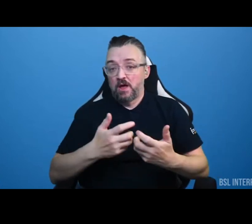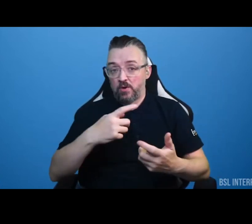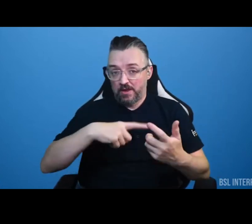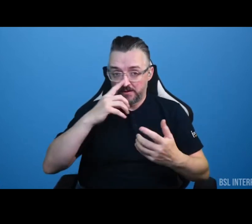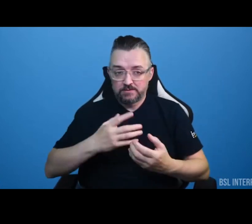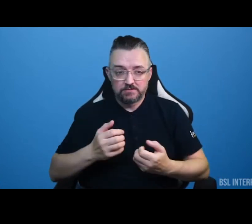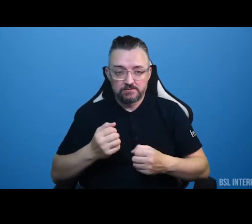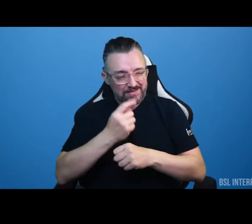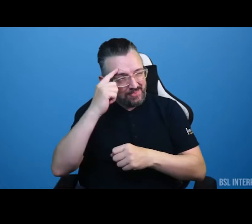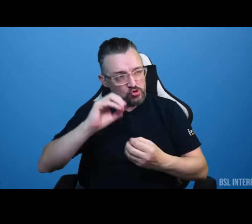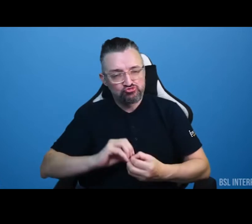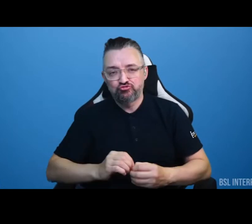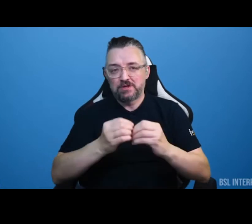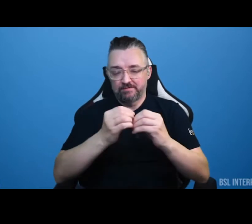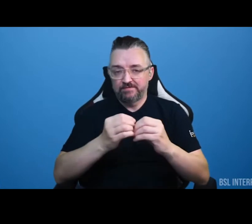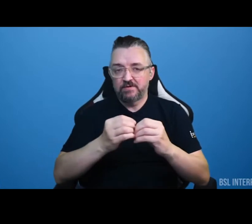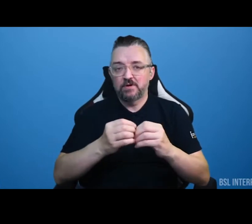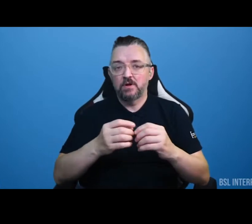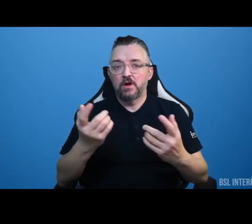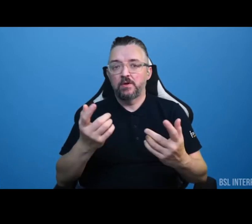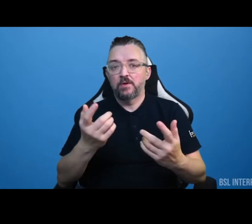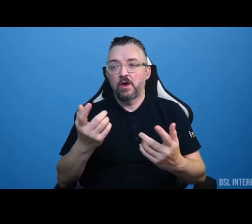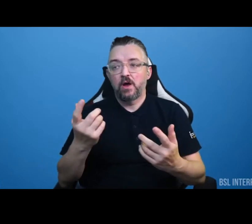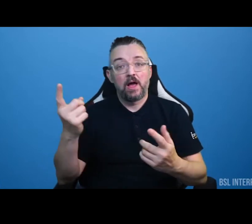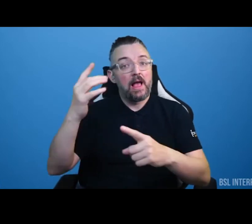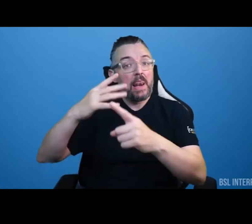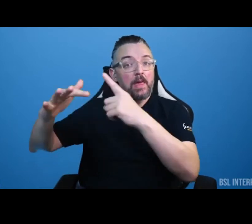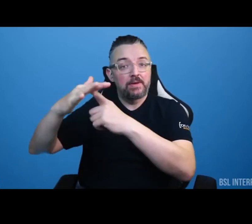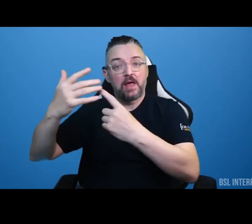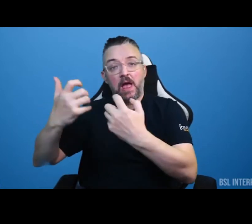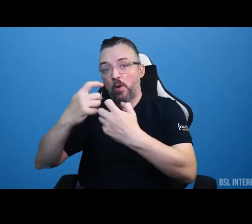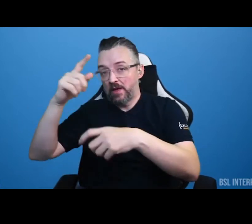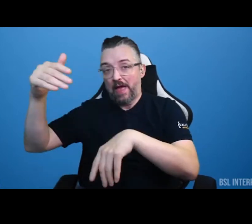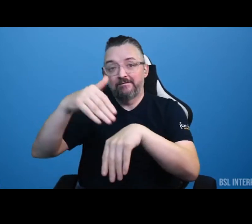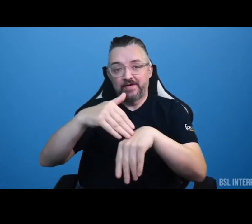but also what direct impact climate will have on our culture. So as part of a project,